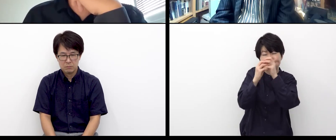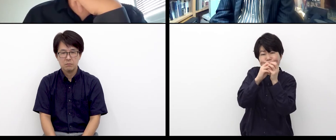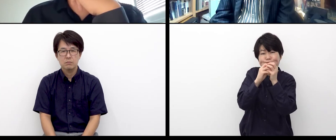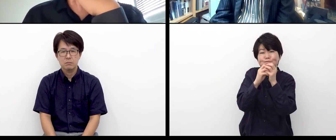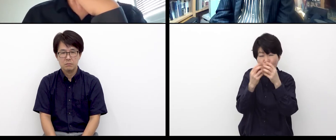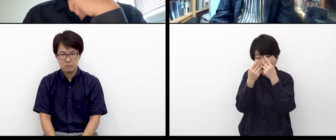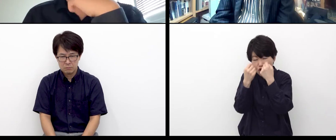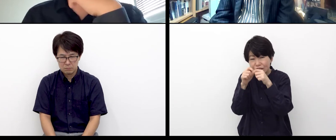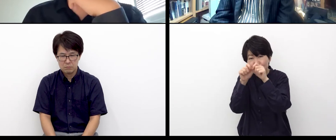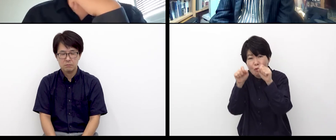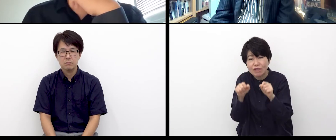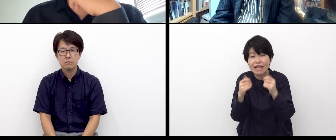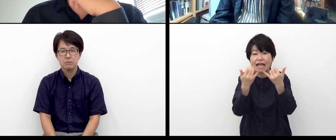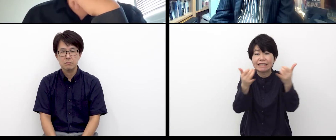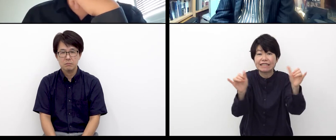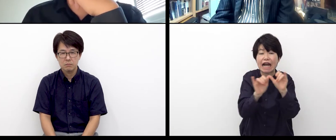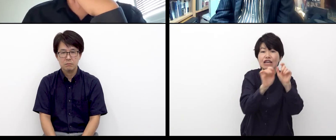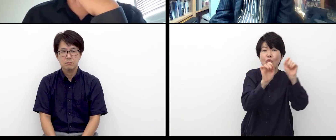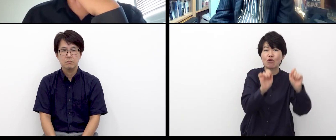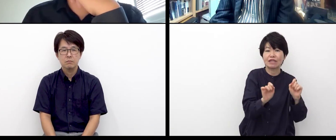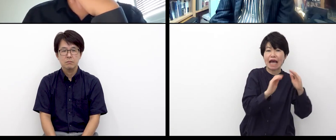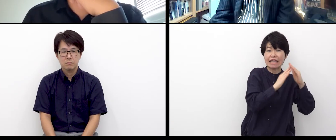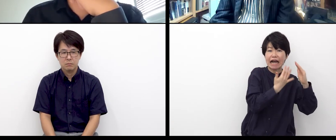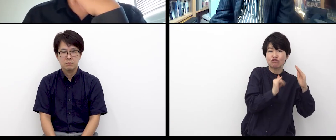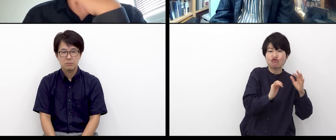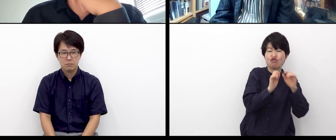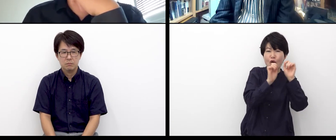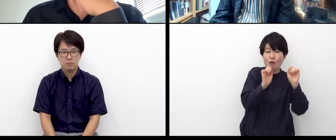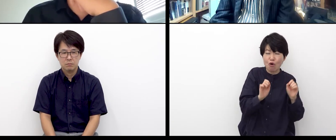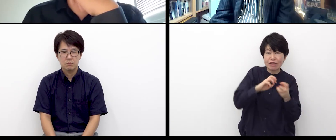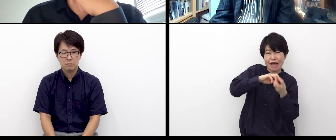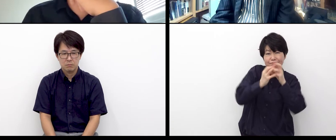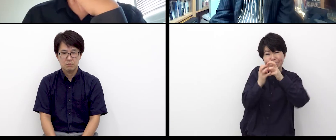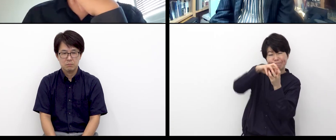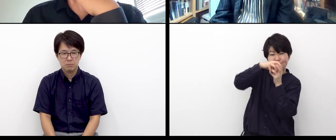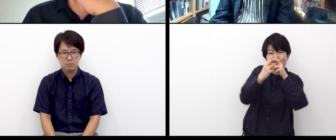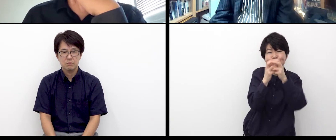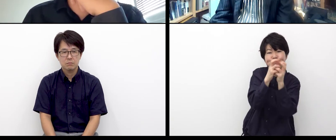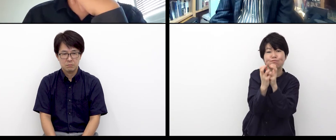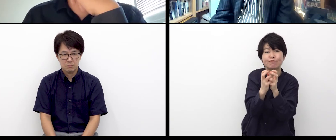and family. It’s so complex that it’s almost impossible